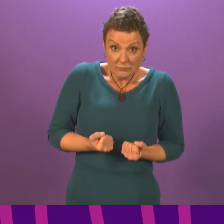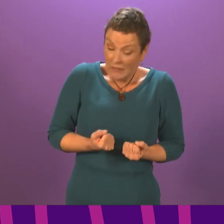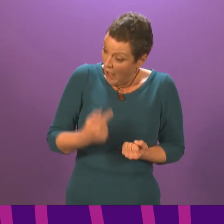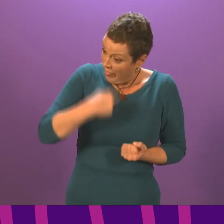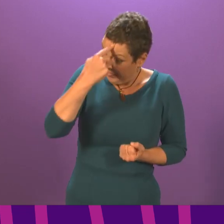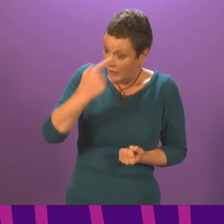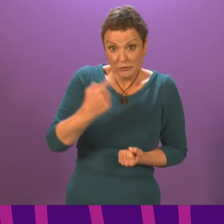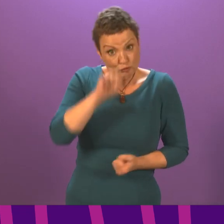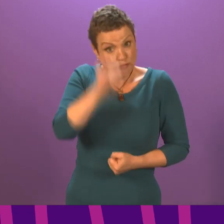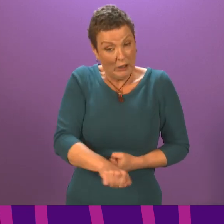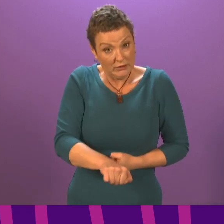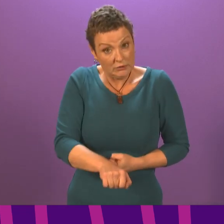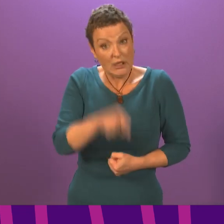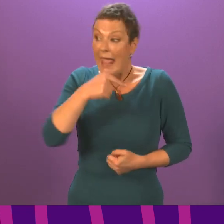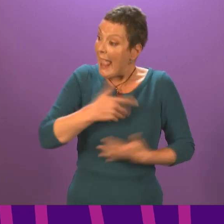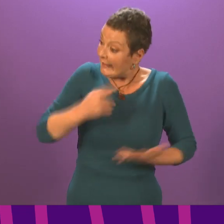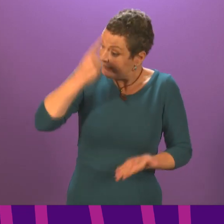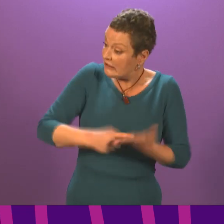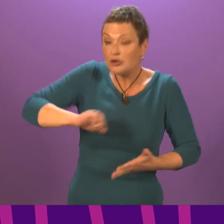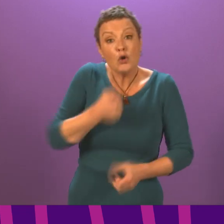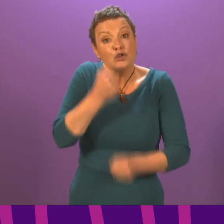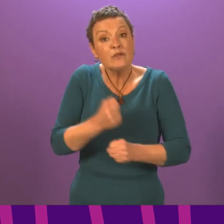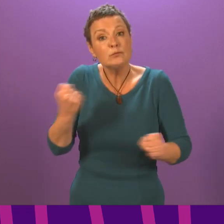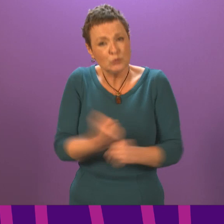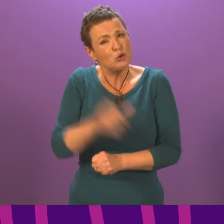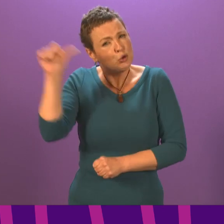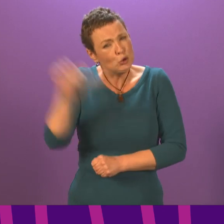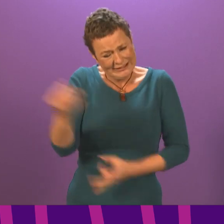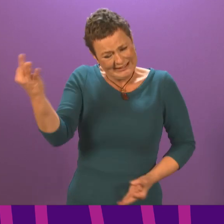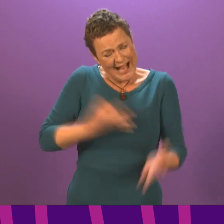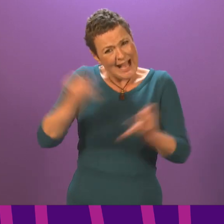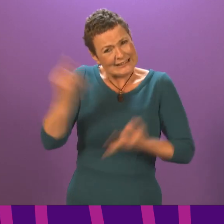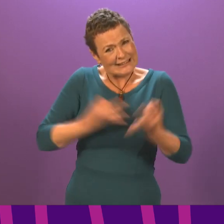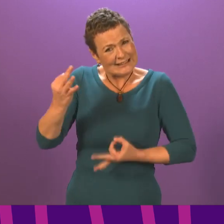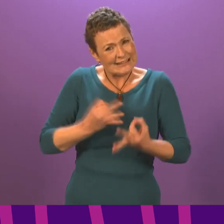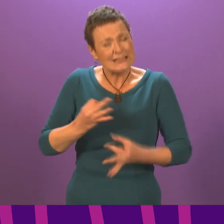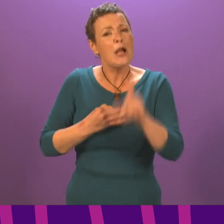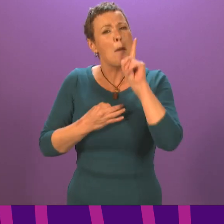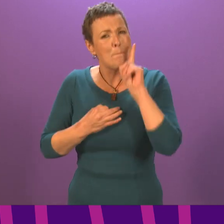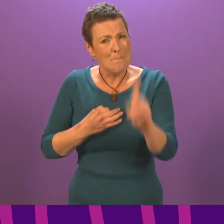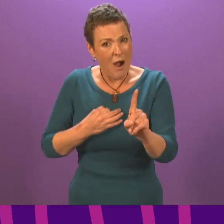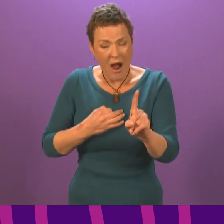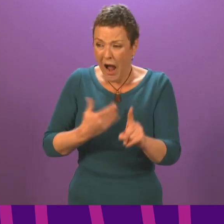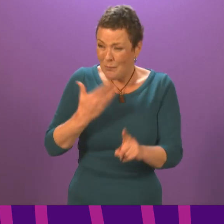I ask those who, understandably, criticised the decision about Edinburgh last week to